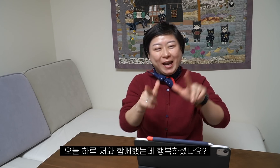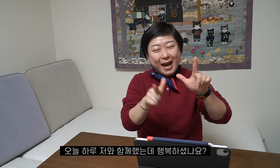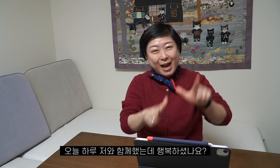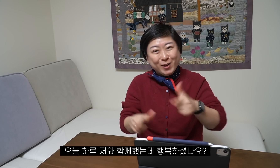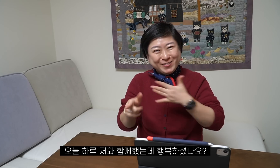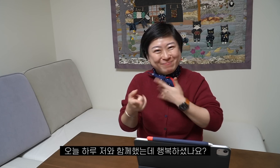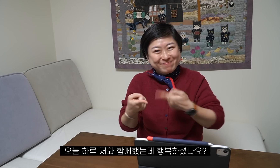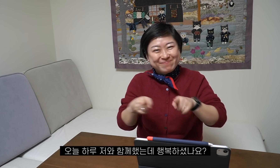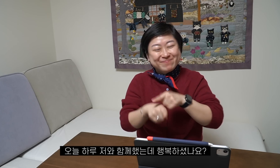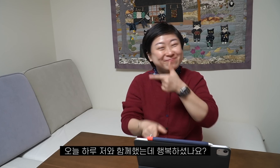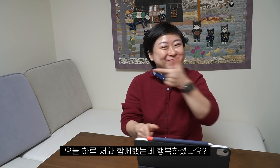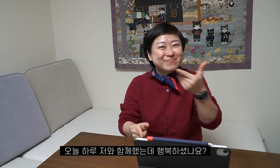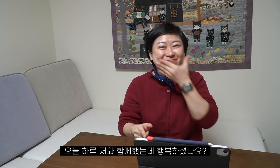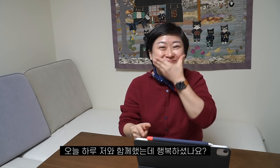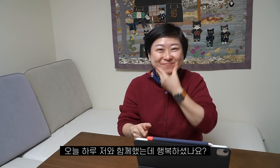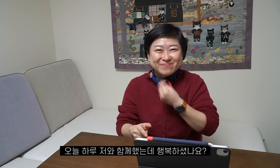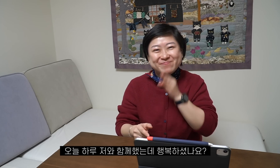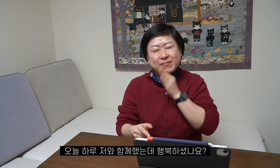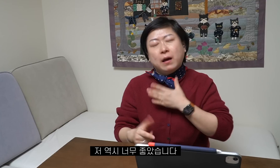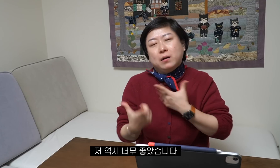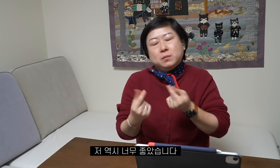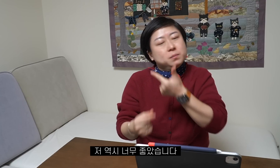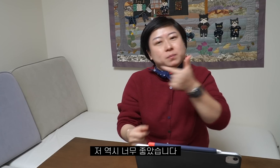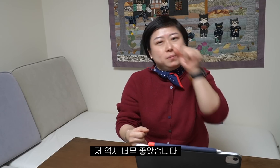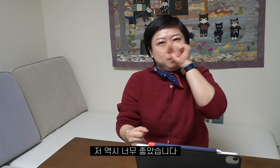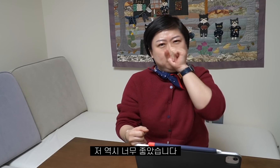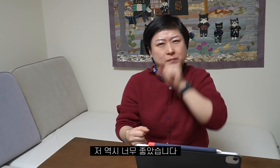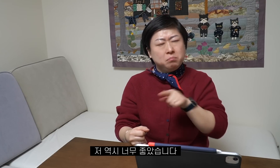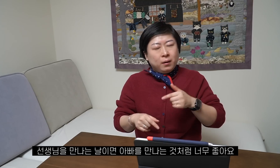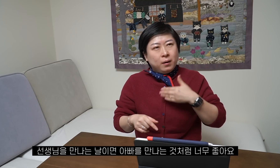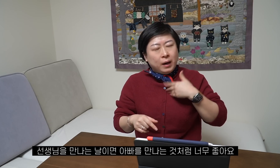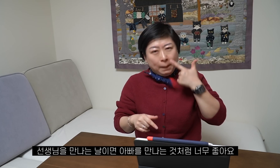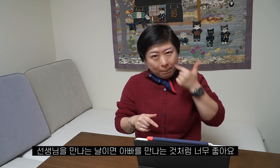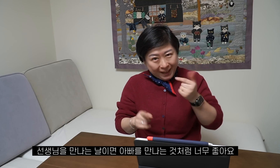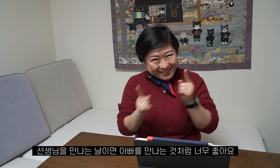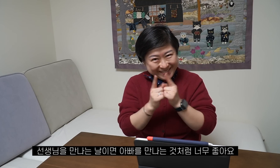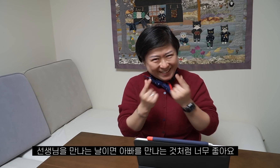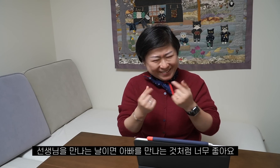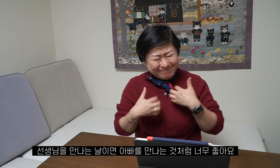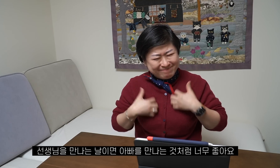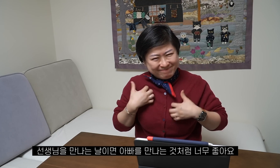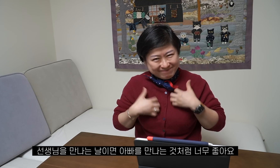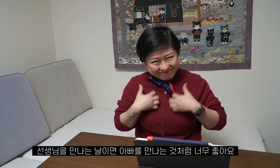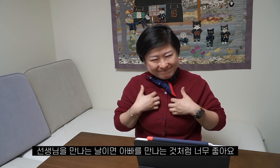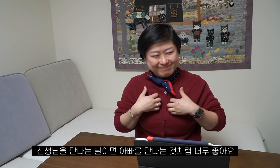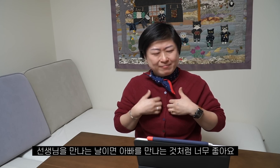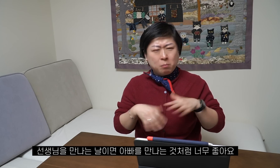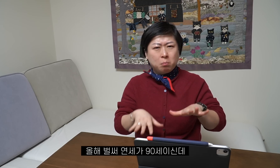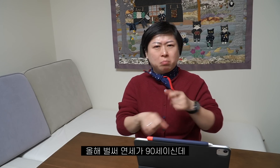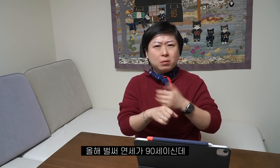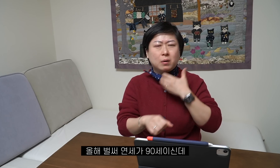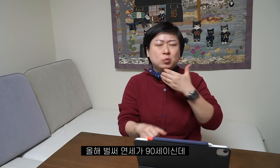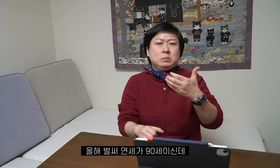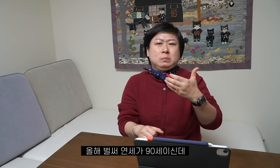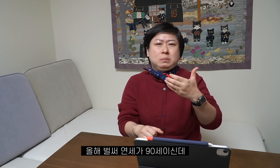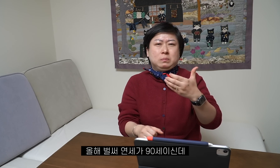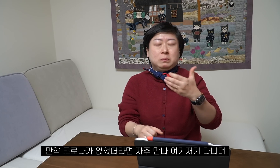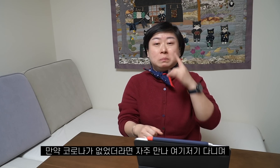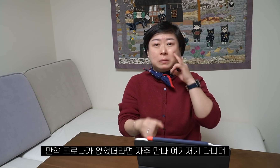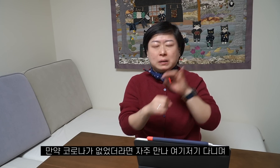You were with me today, were you happy? I liked it too. The day I meet the elderly is just as good as meeting my father. You are already 90 years old this year,